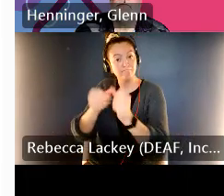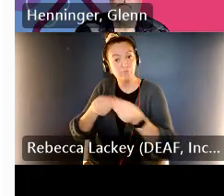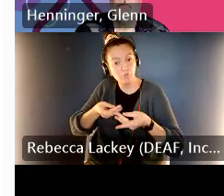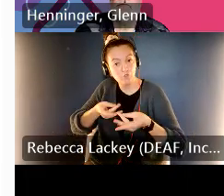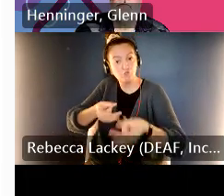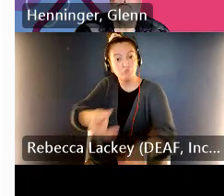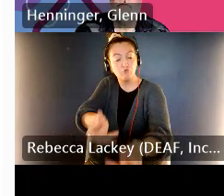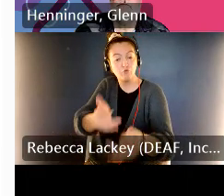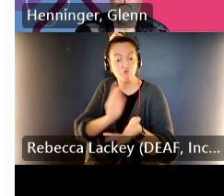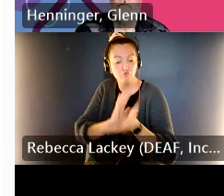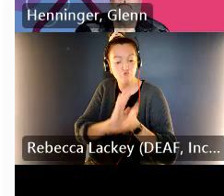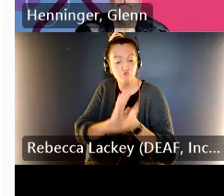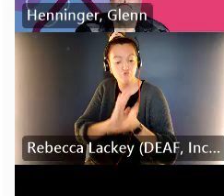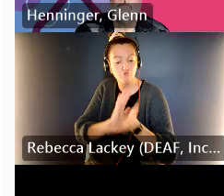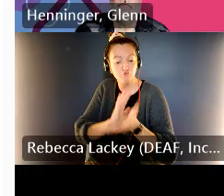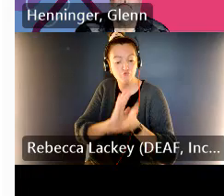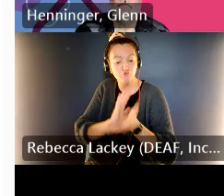smooth traffic flows and.